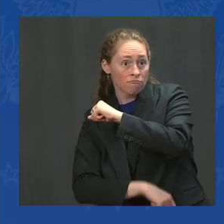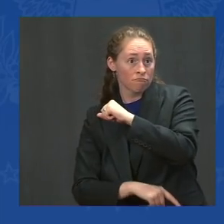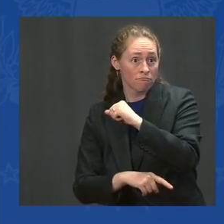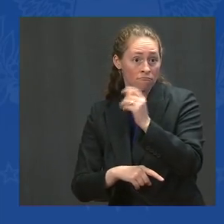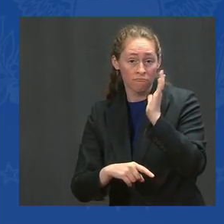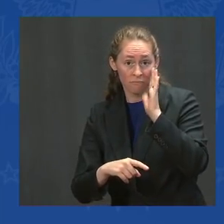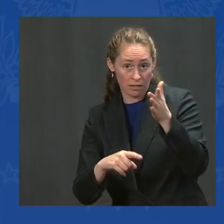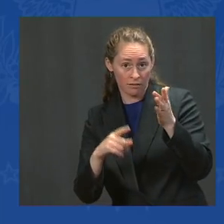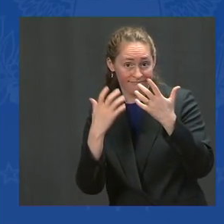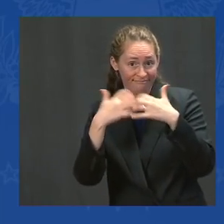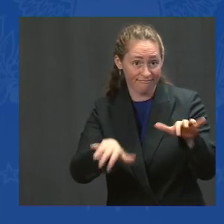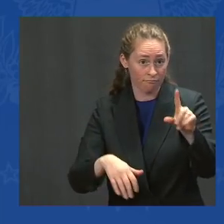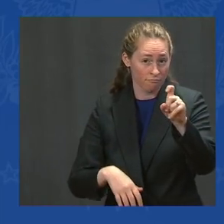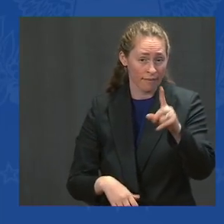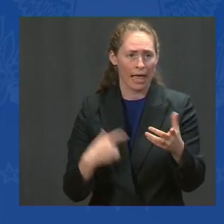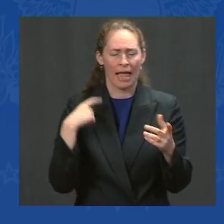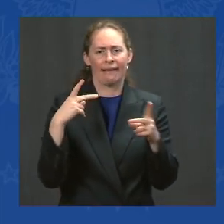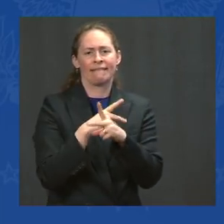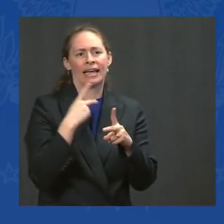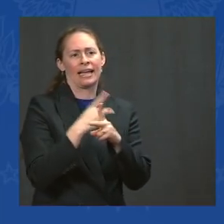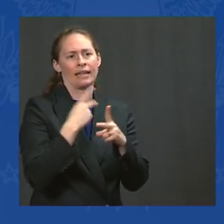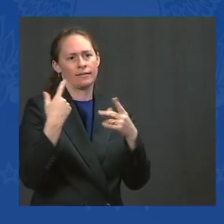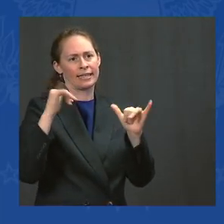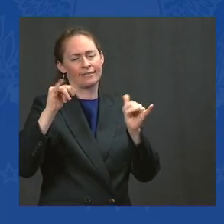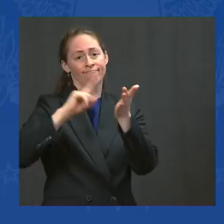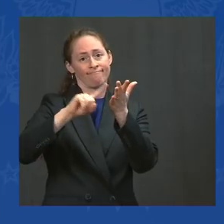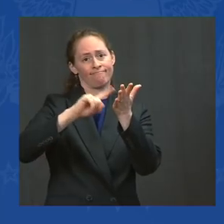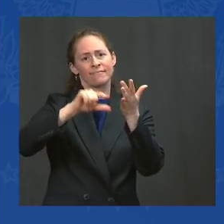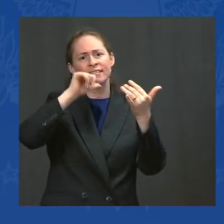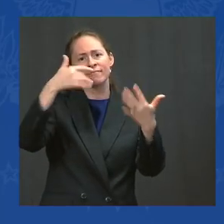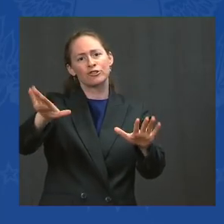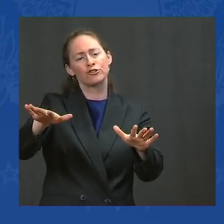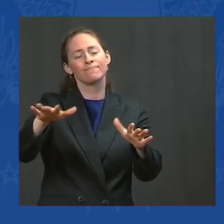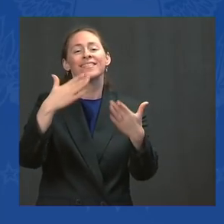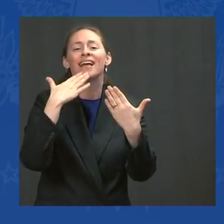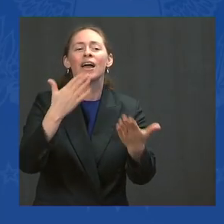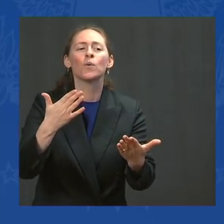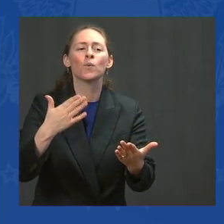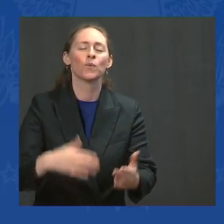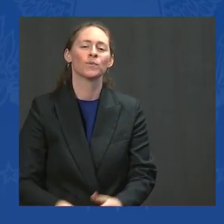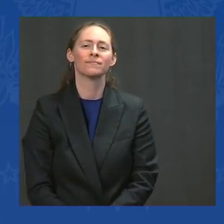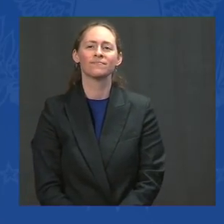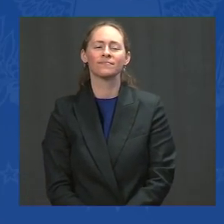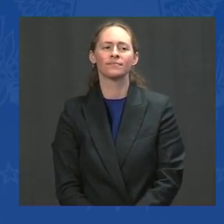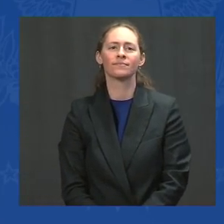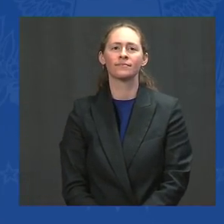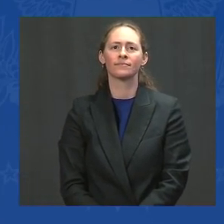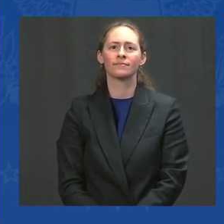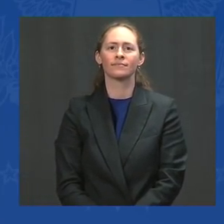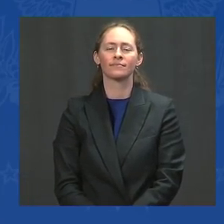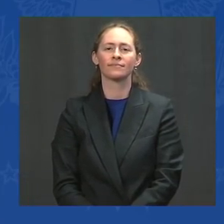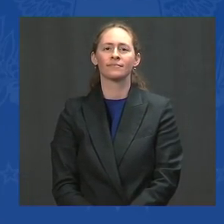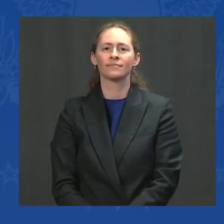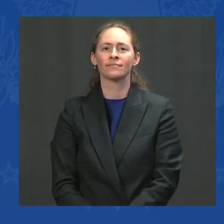The investigation is not finished. Thank you all very much. The Press: On China real quick -- on China real quick: